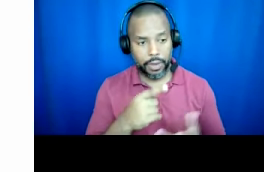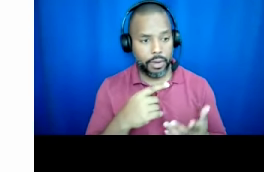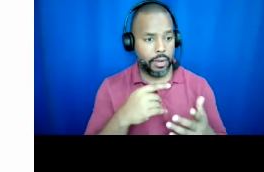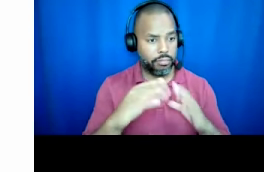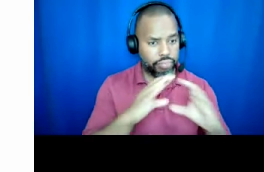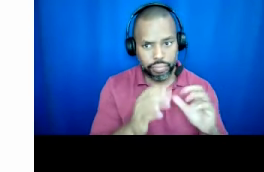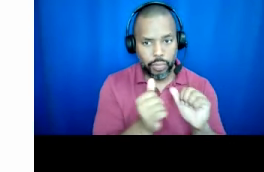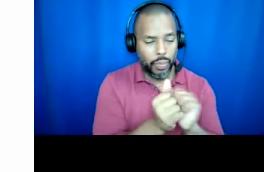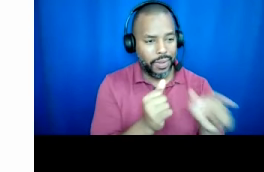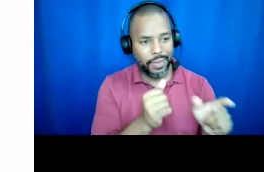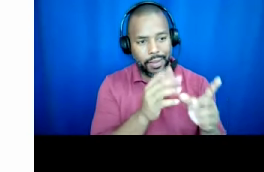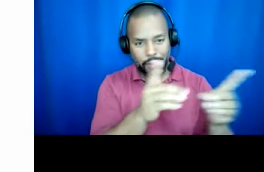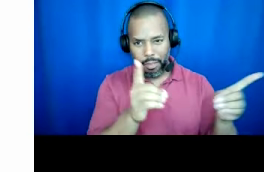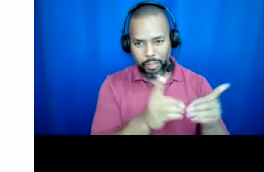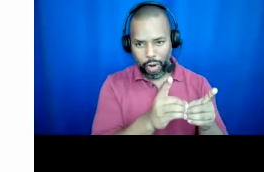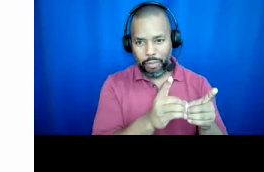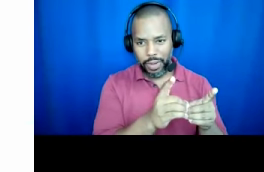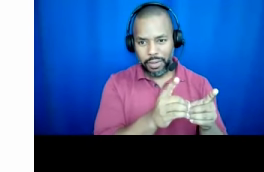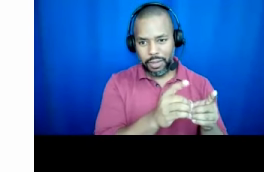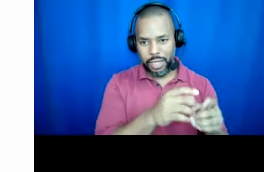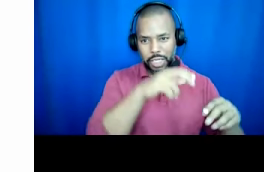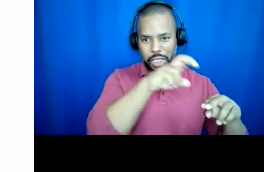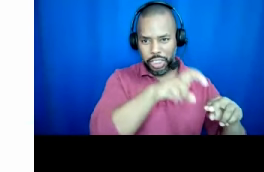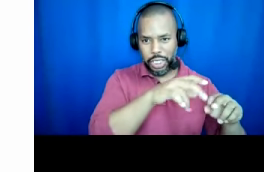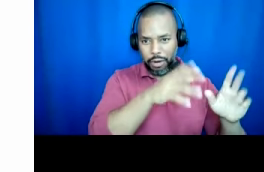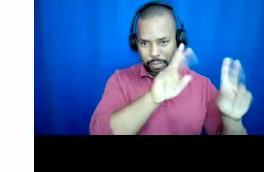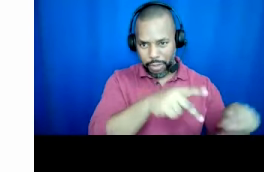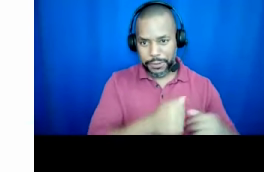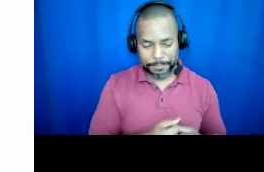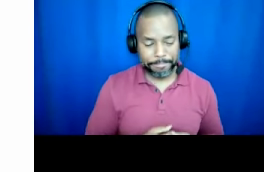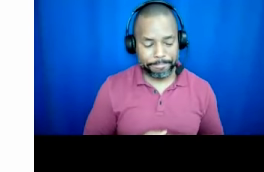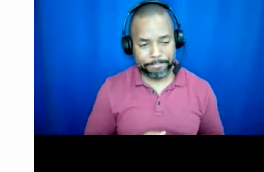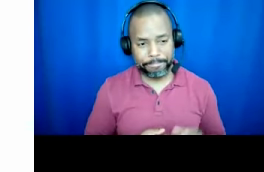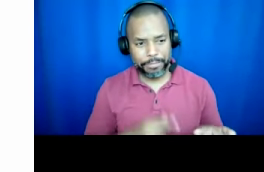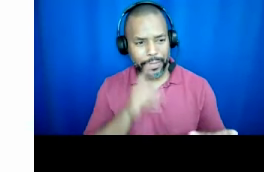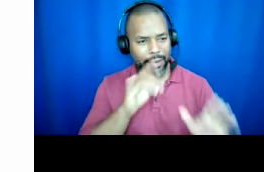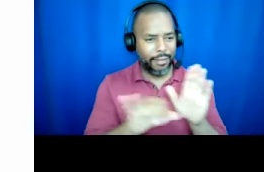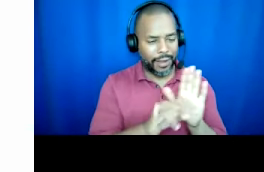chairs and faculty in general, to identify, especially for new positions.